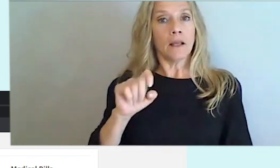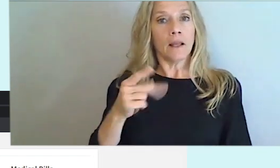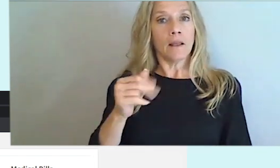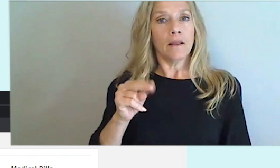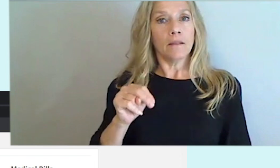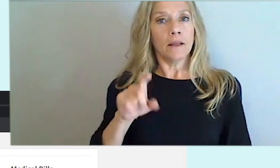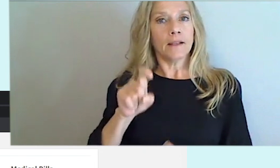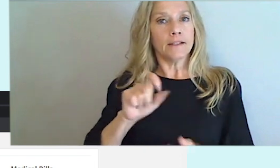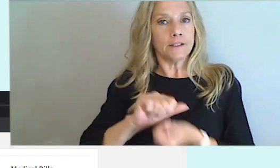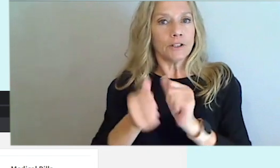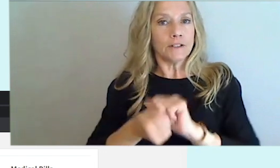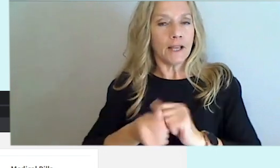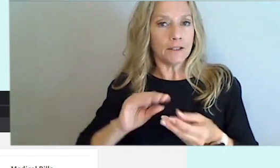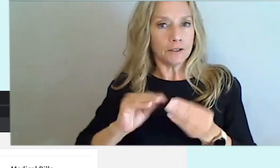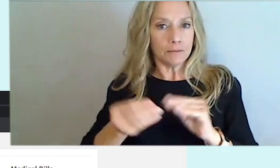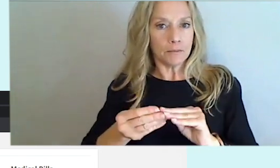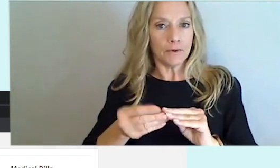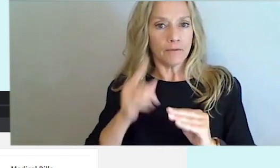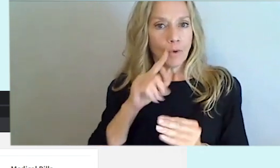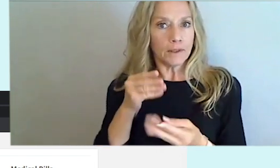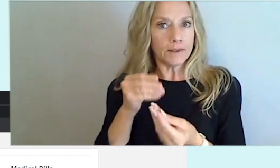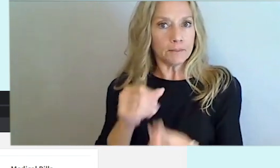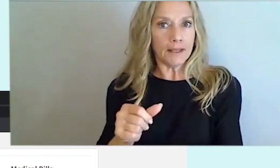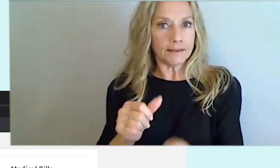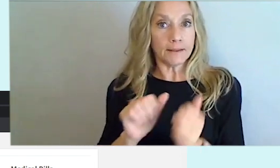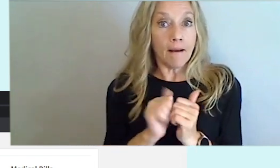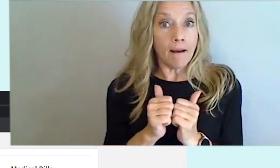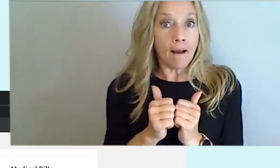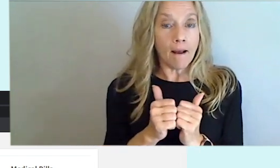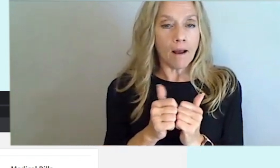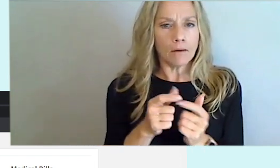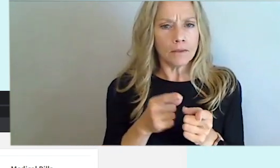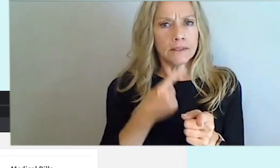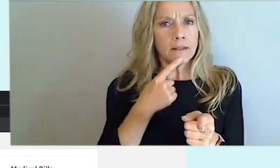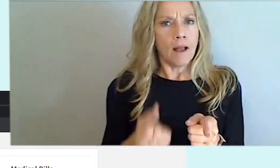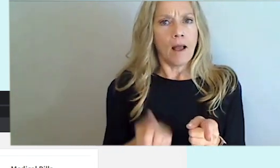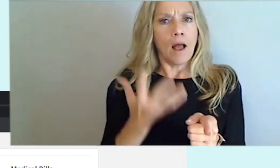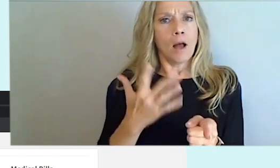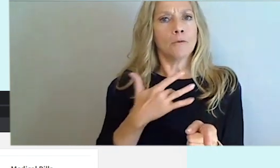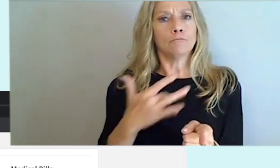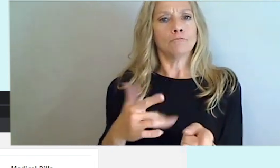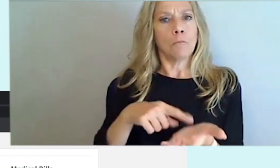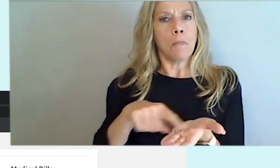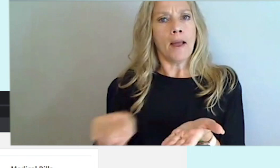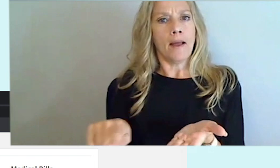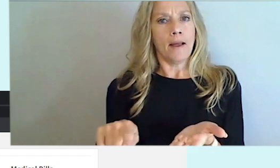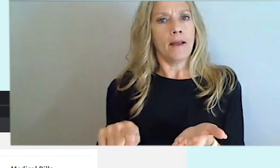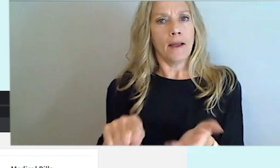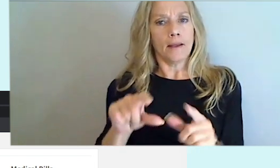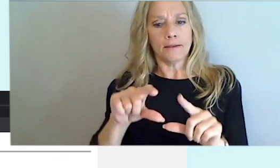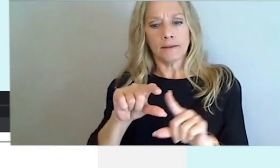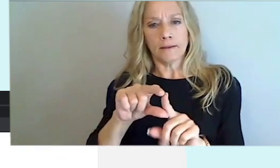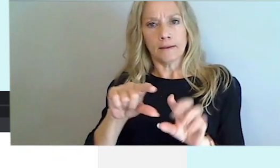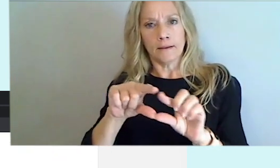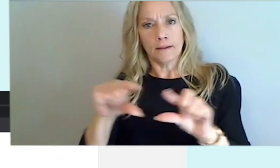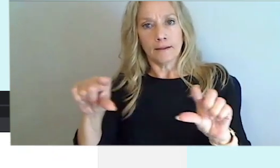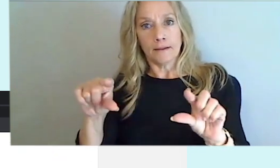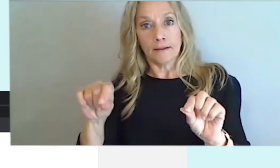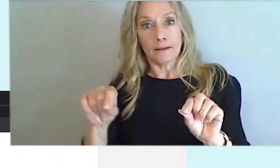They would make the change in the how much is usually paid field. Once everything is correct, click next.